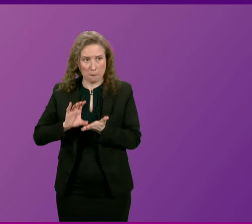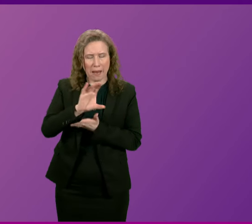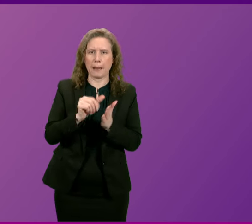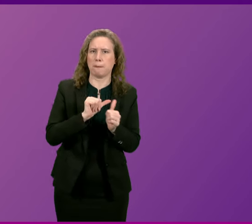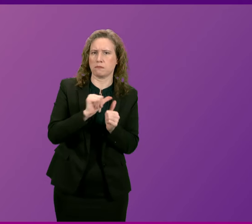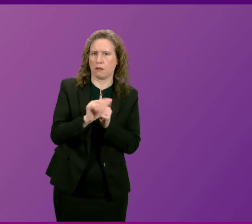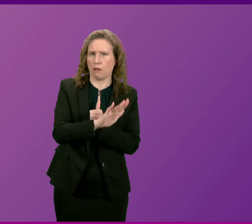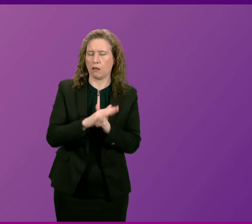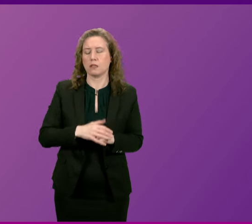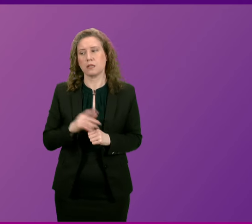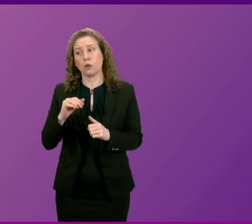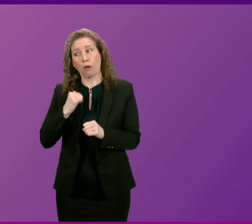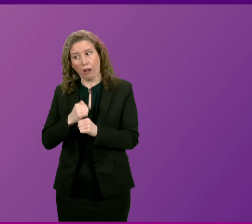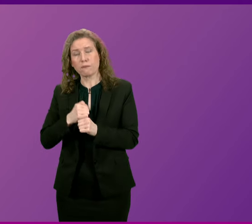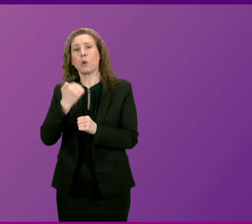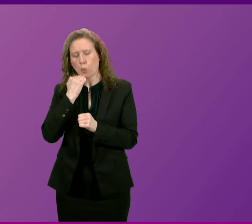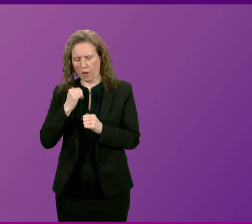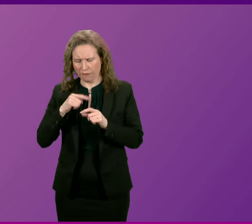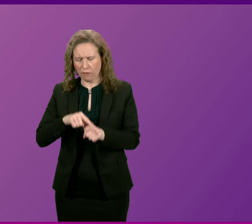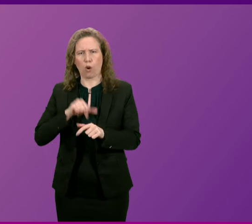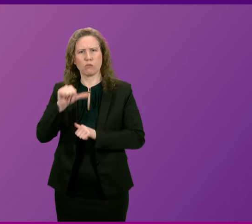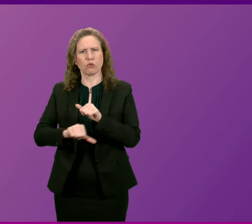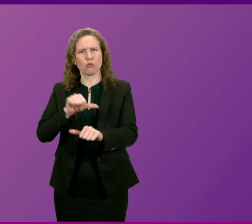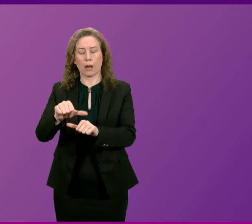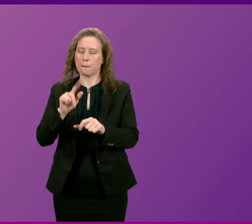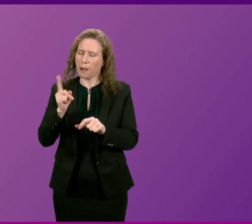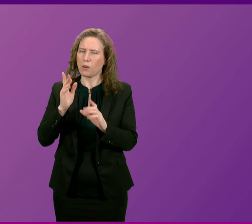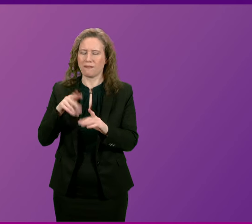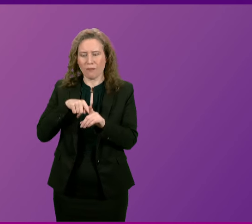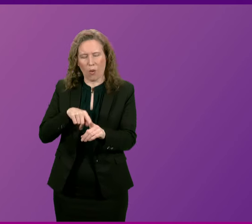The Government will take forward its programme within the resources that are available to us,